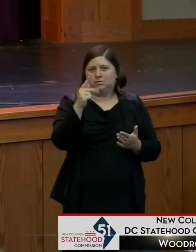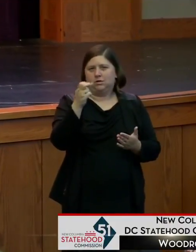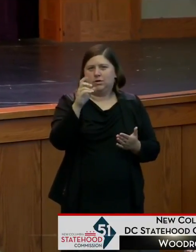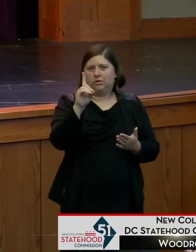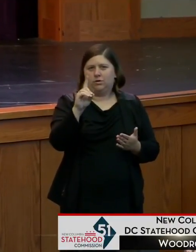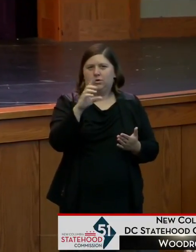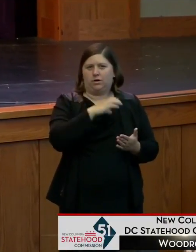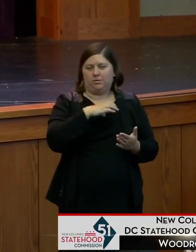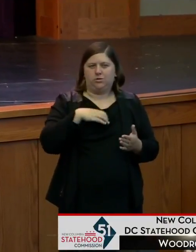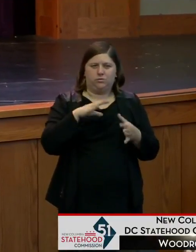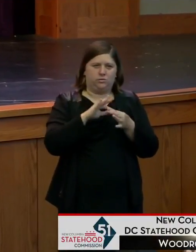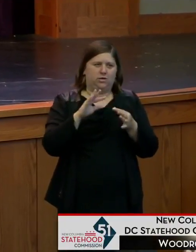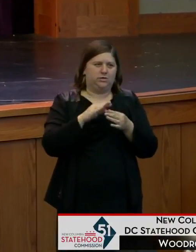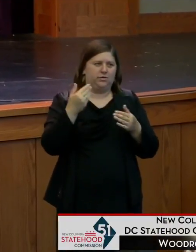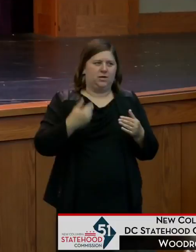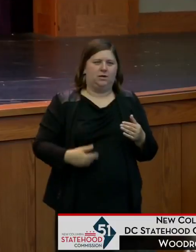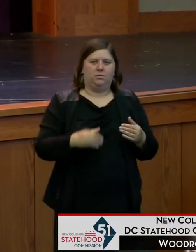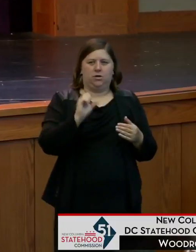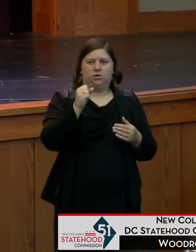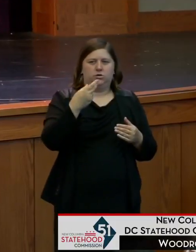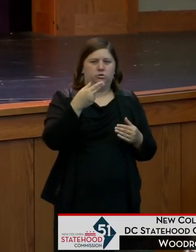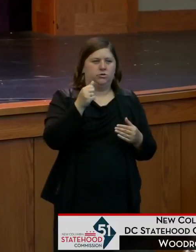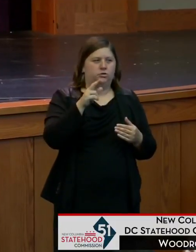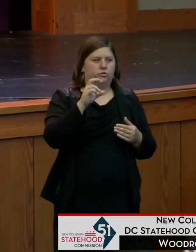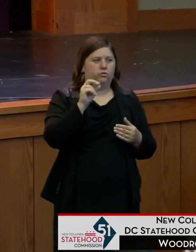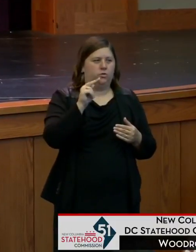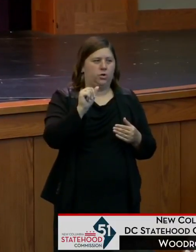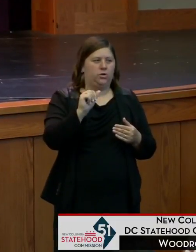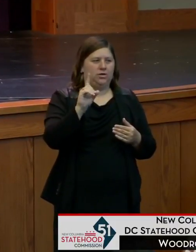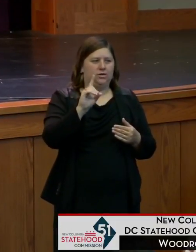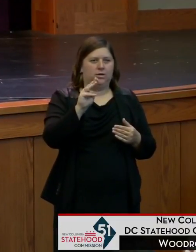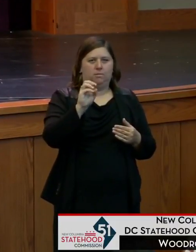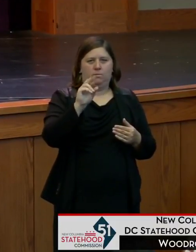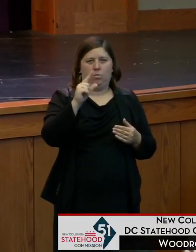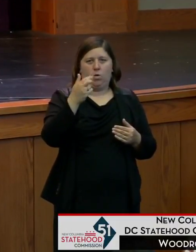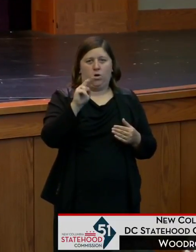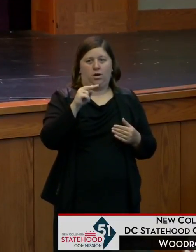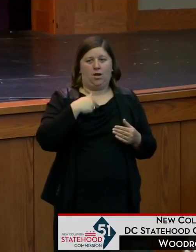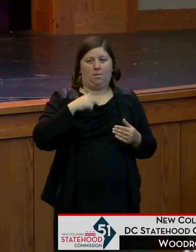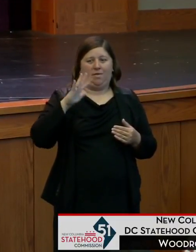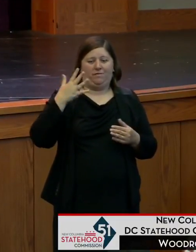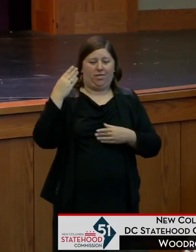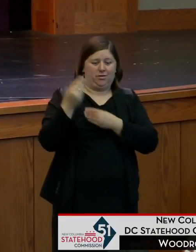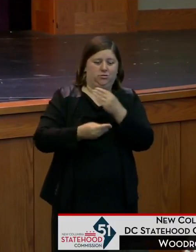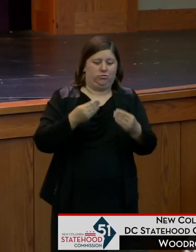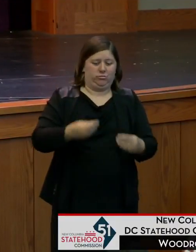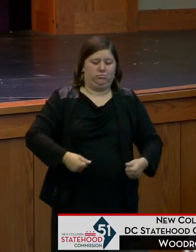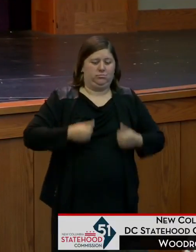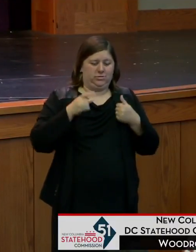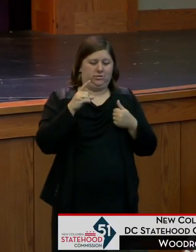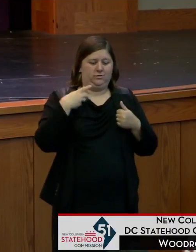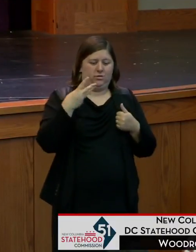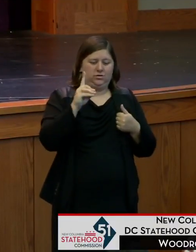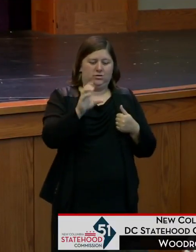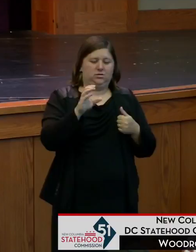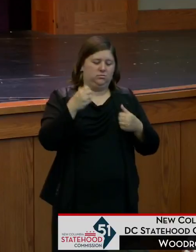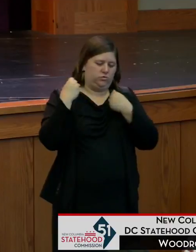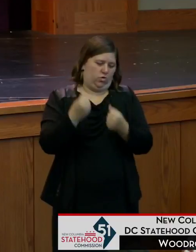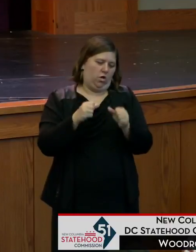MY NAME IS SHERONA D. MORGAN AND I AM A FIFTH GENERATION WASHINGTONIAN AND A STRONG AND CONTINUED SUPPORTER OF D.C.